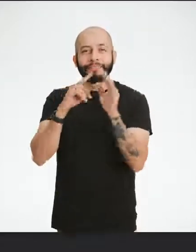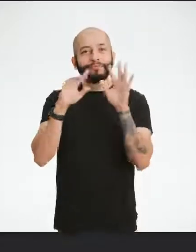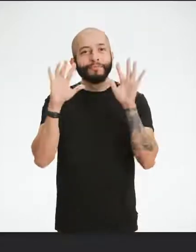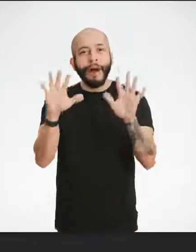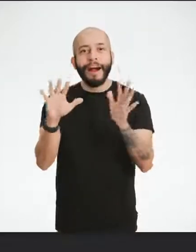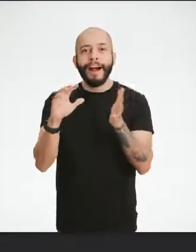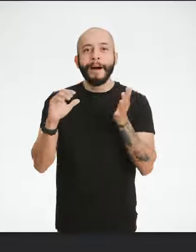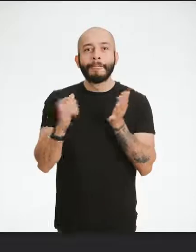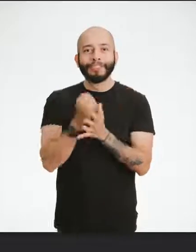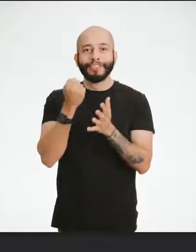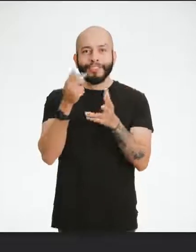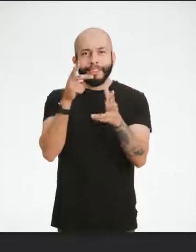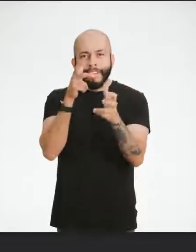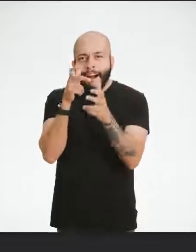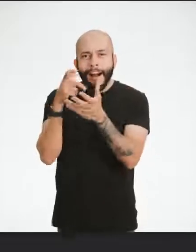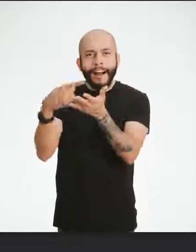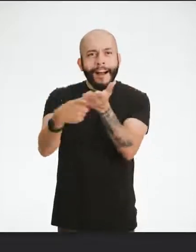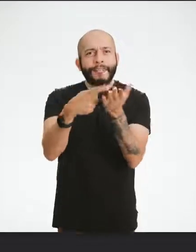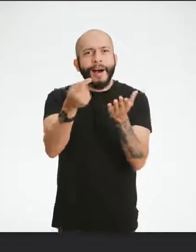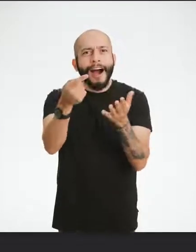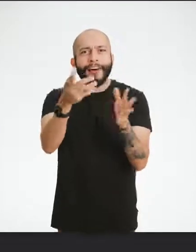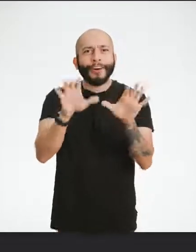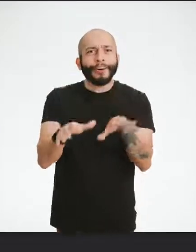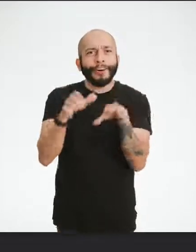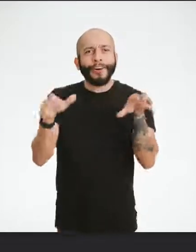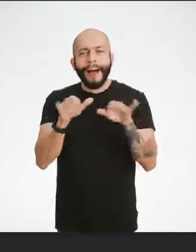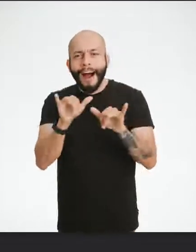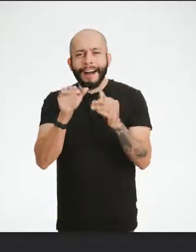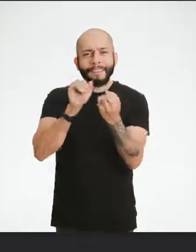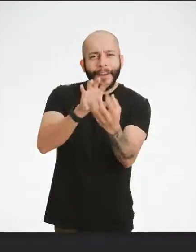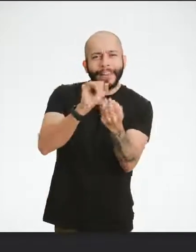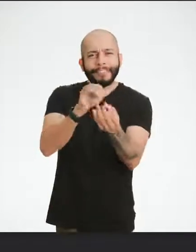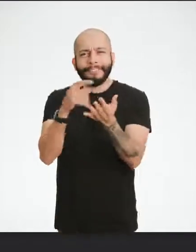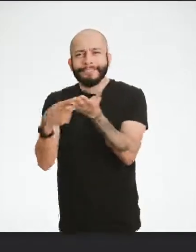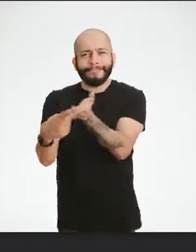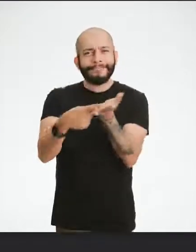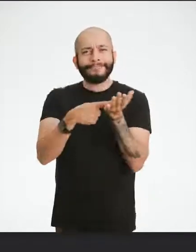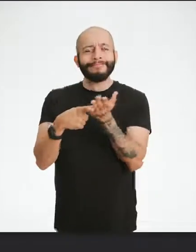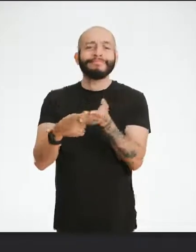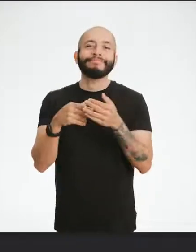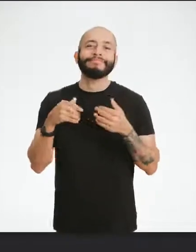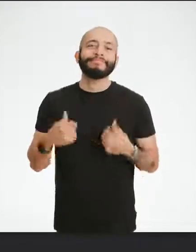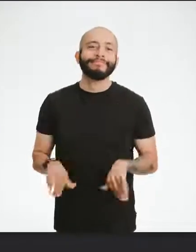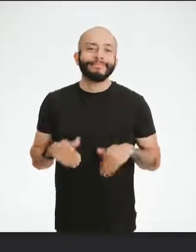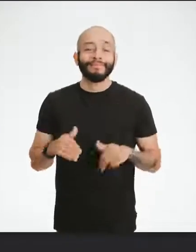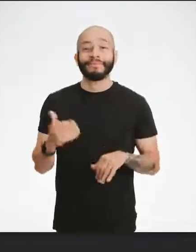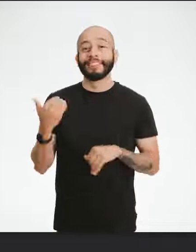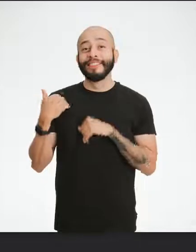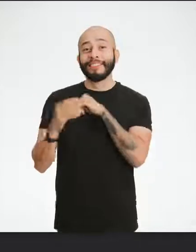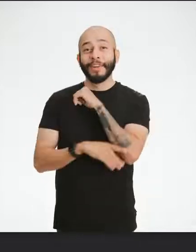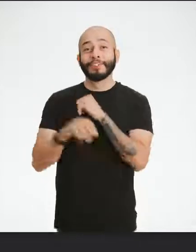were a great opportunity to hear about what you're up to and share some advice and guidance.